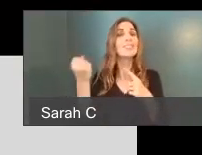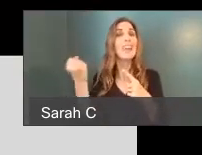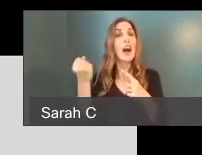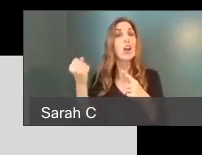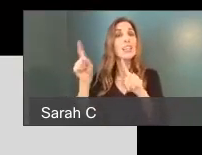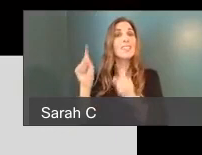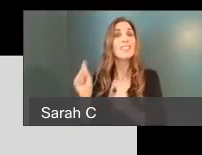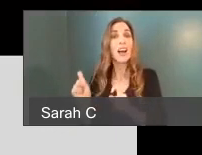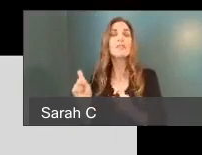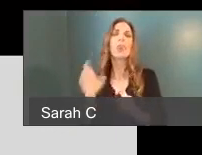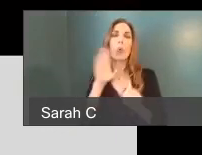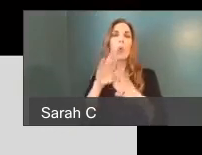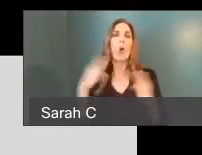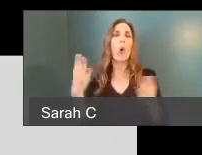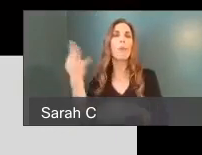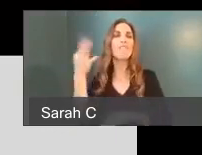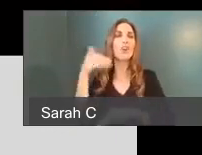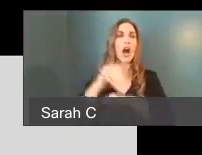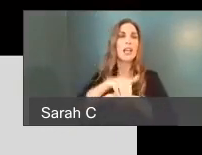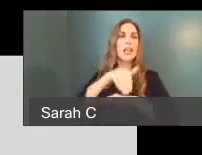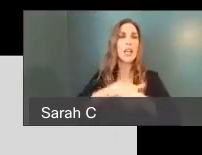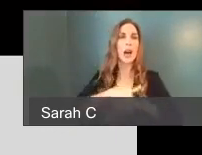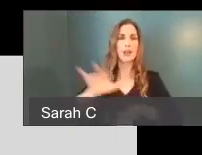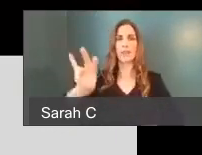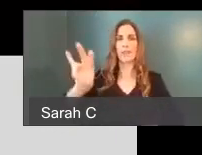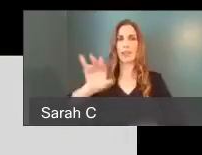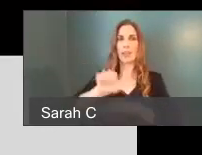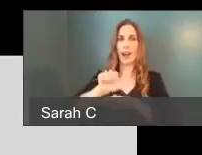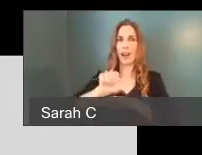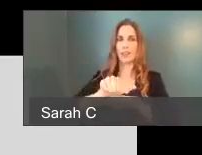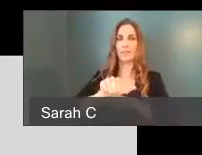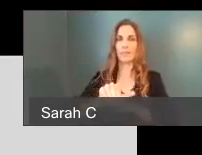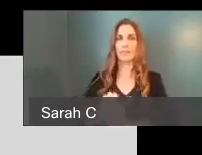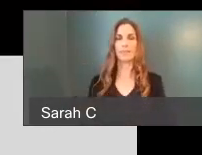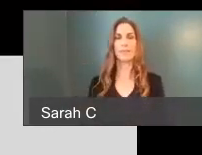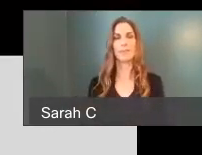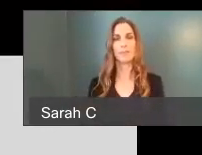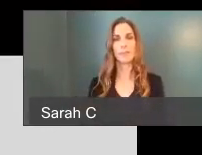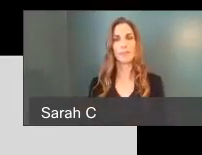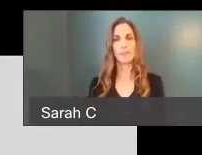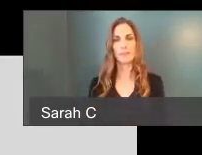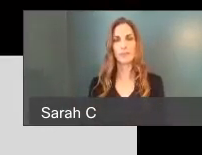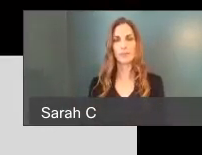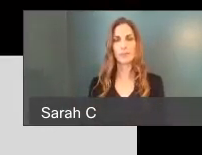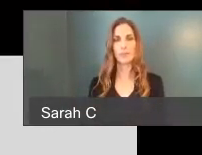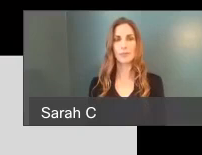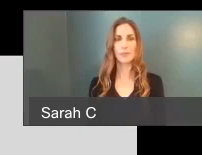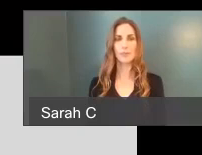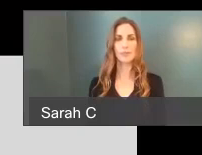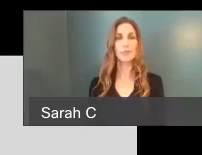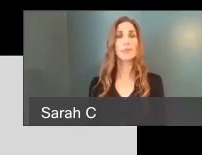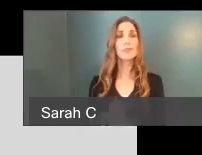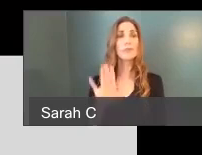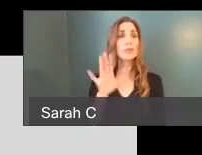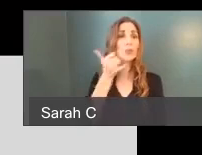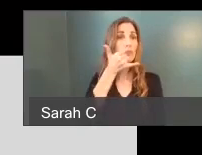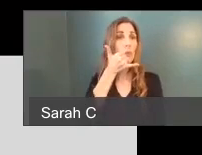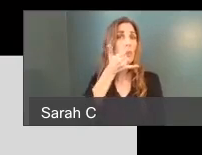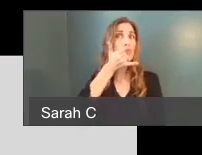it will open at 7:00 PM the night before, the Friday night before. Phone registration is available for